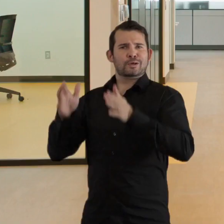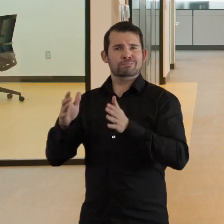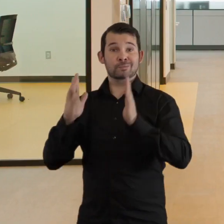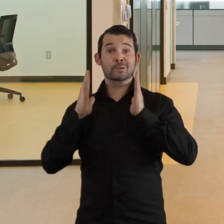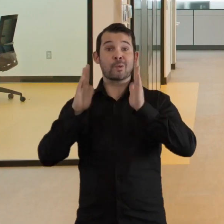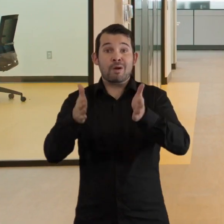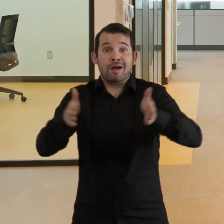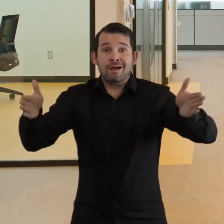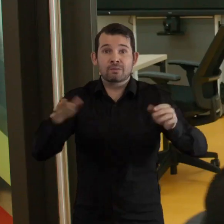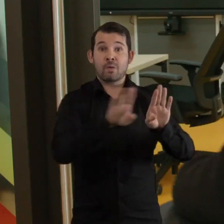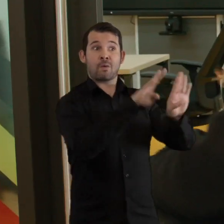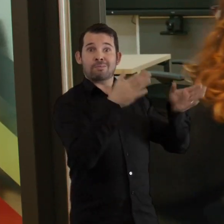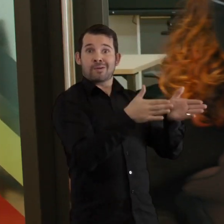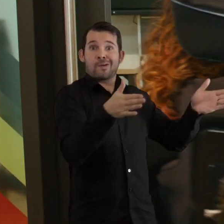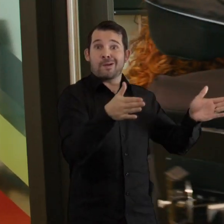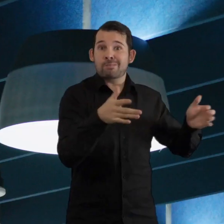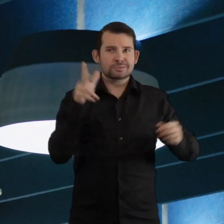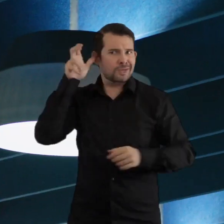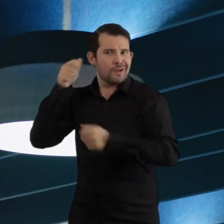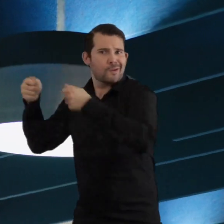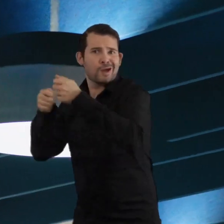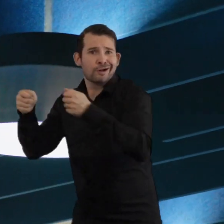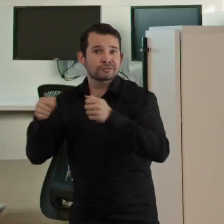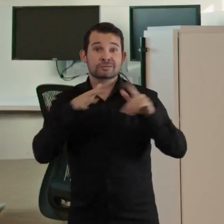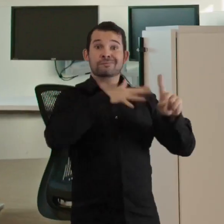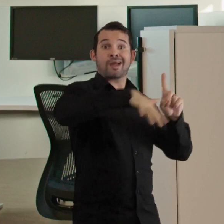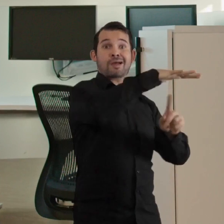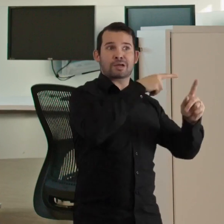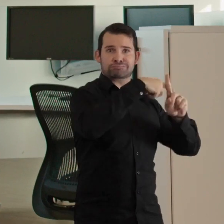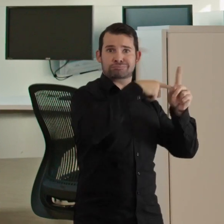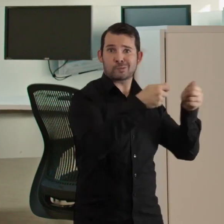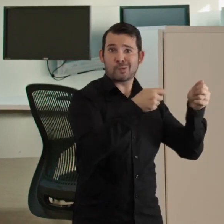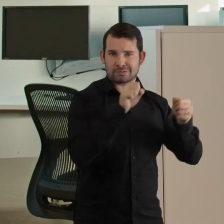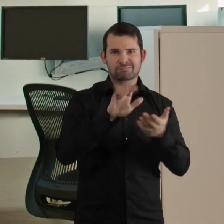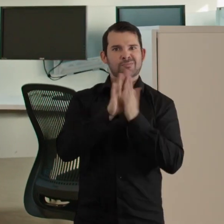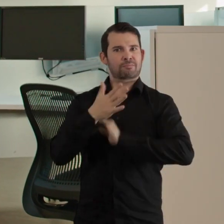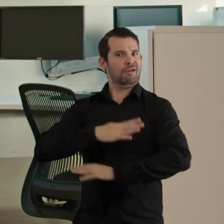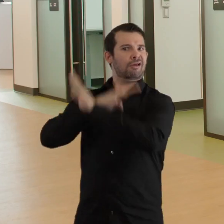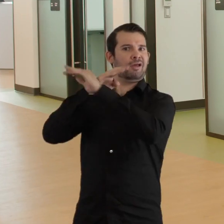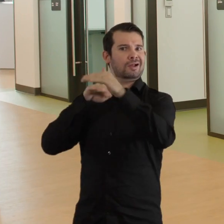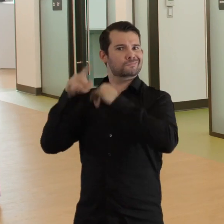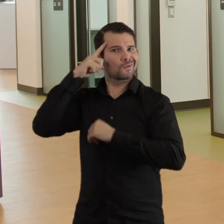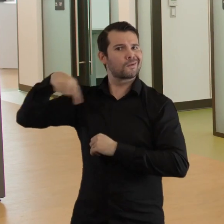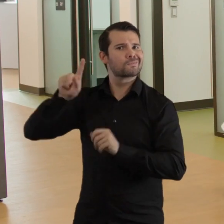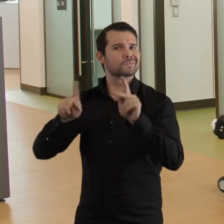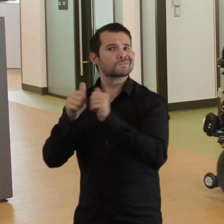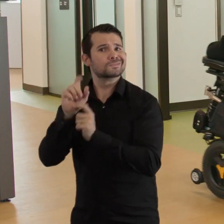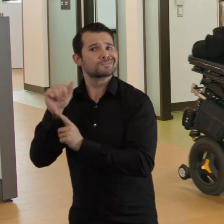Corridor clearances, door openings, sound regulation and environmental controls can become accessibility barriers for people with disabilities.